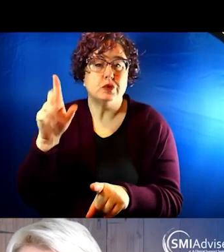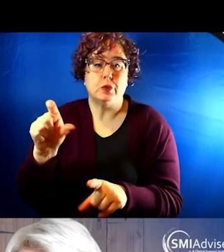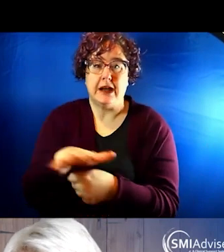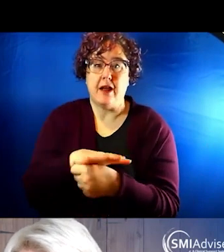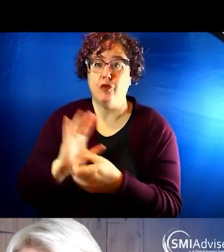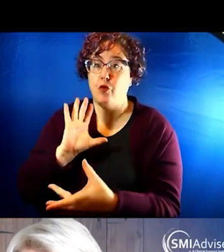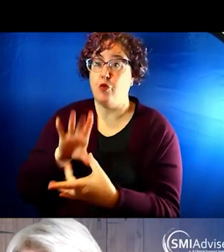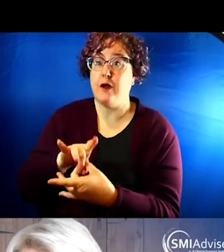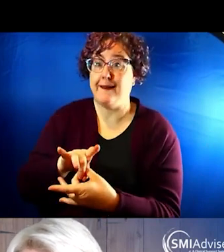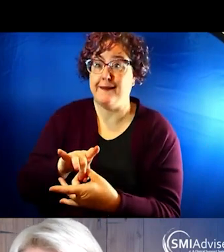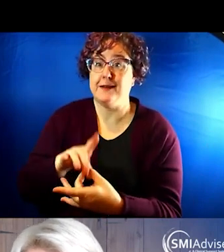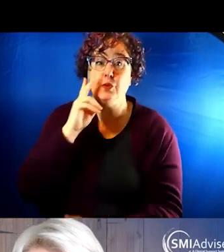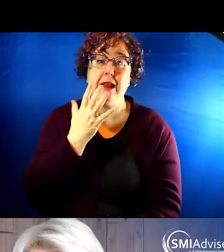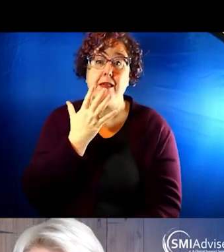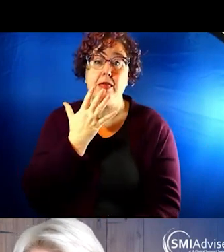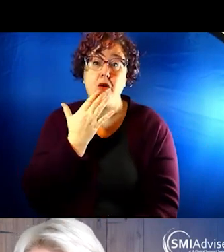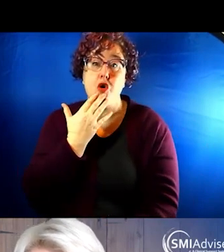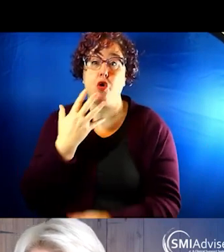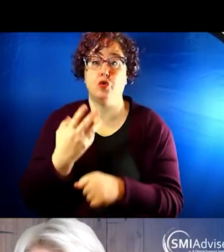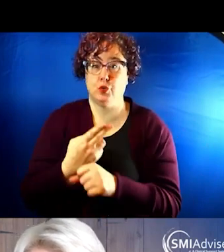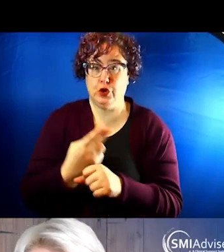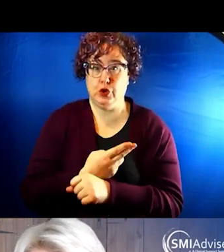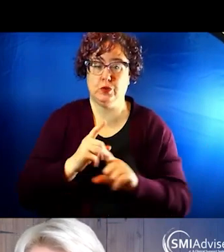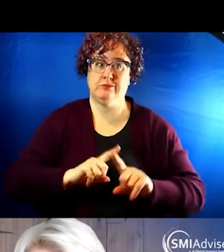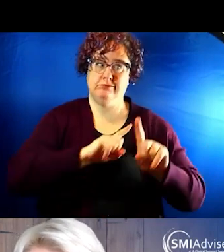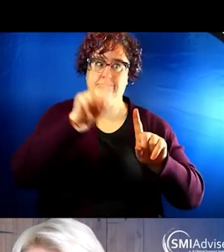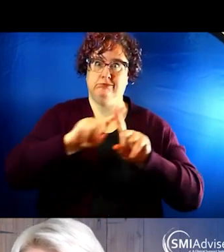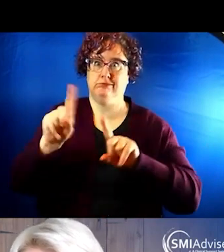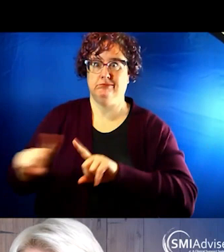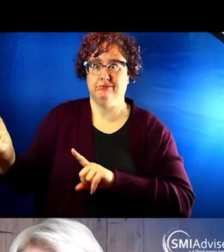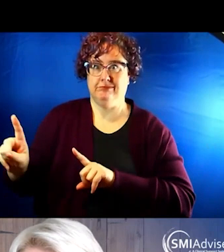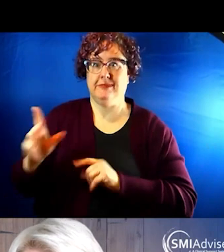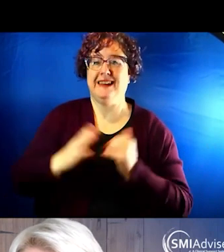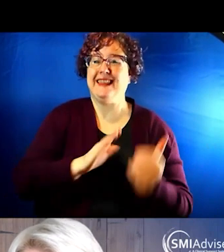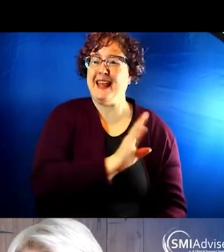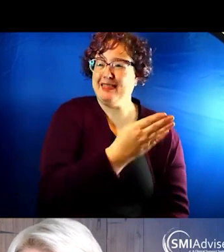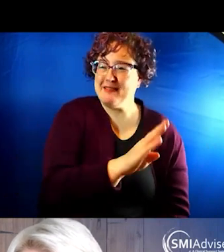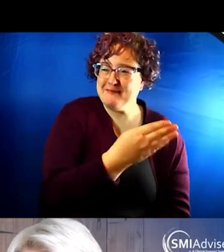SO YOU CAN SEE THAT THE COLORS ARE DIFFERENT THAN THE BLUE SAMHSA